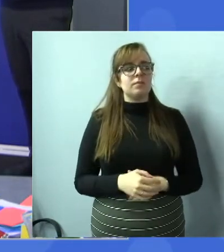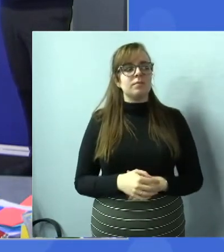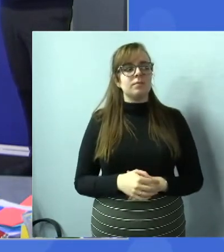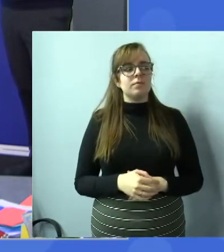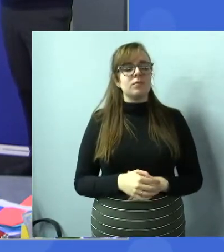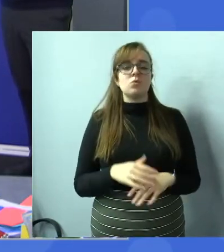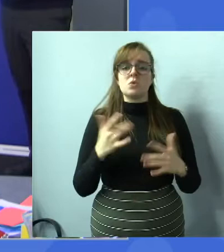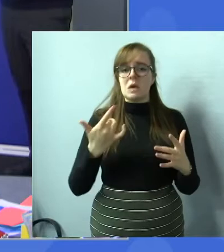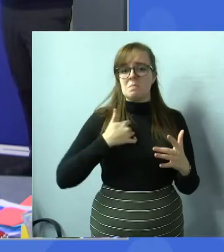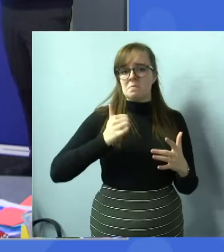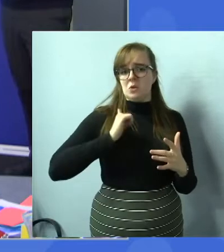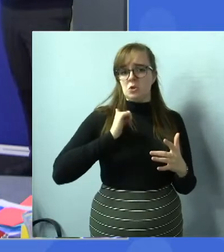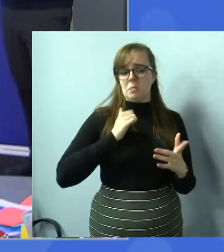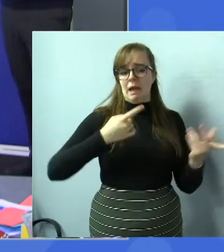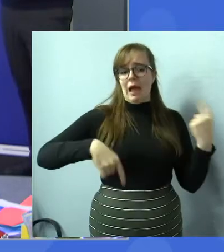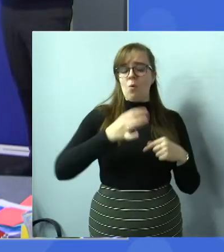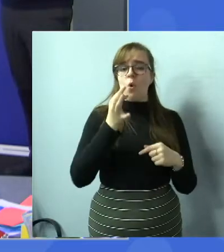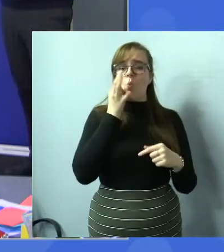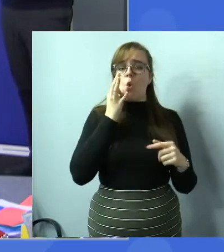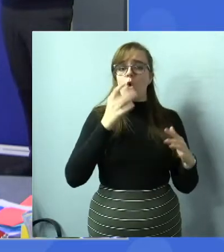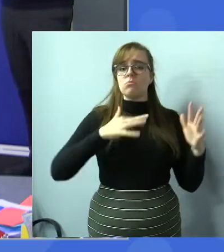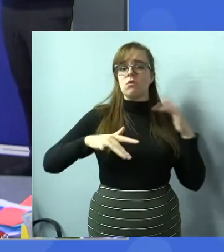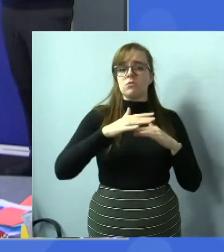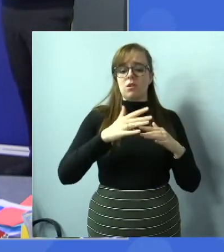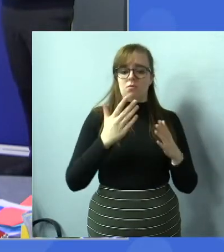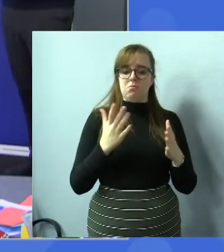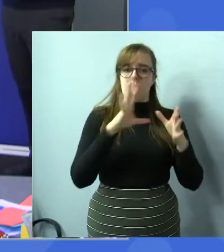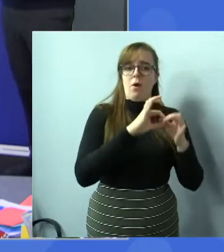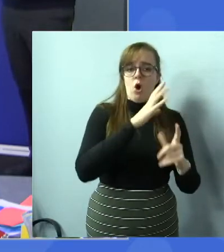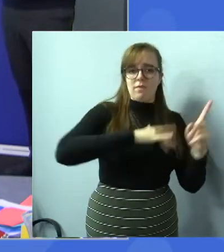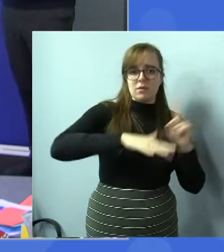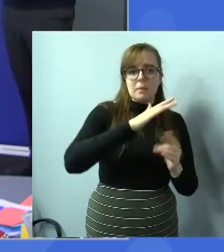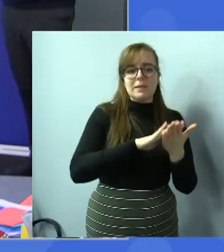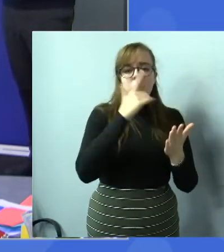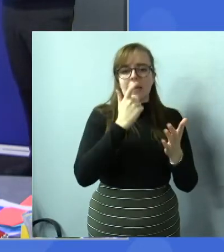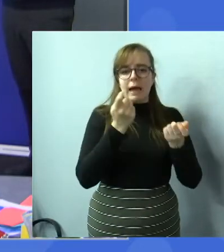waters are also part of that environment to legislate on live in the air what